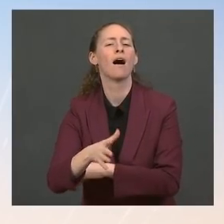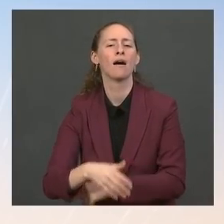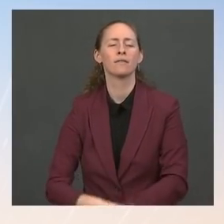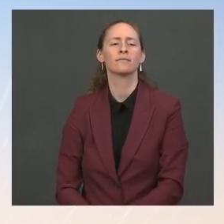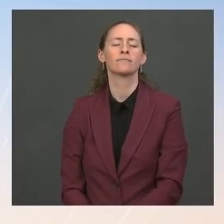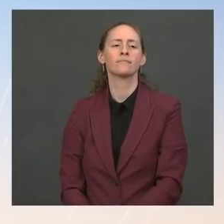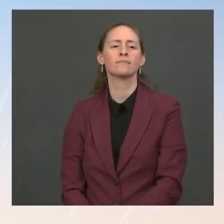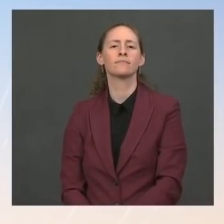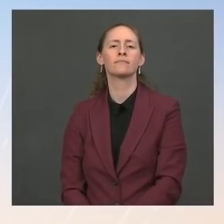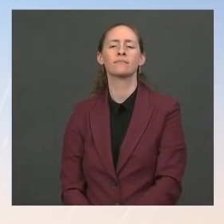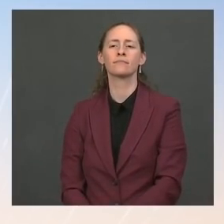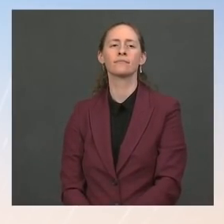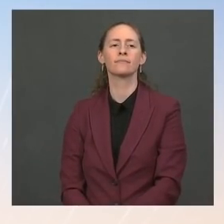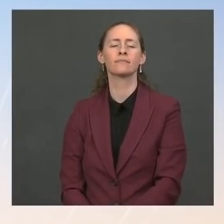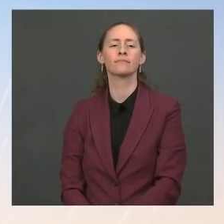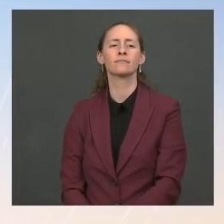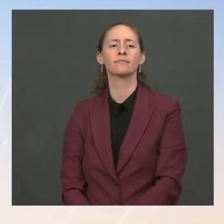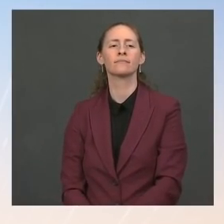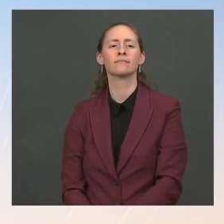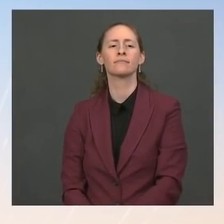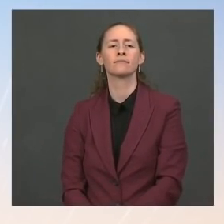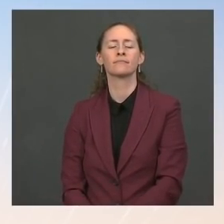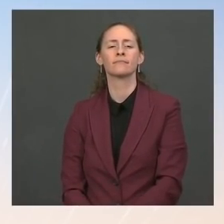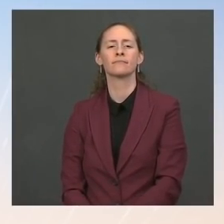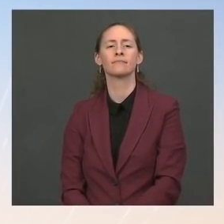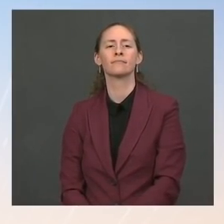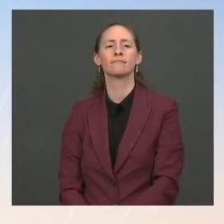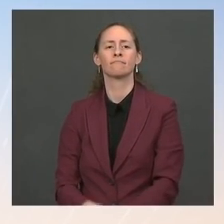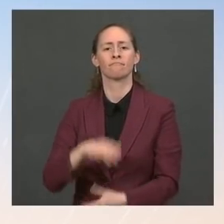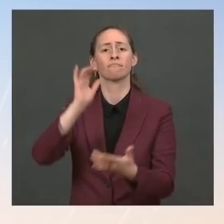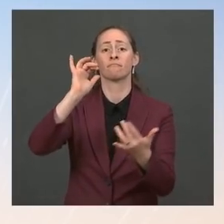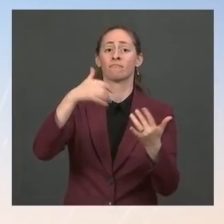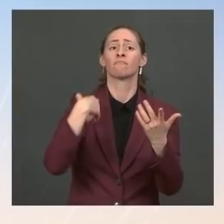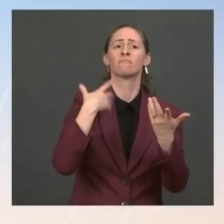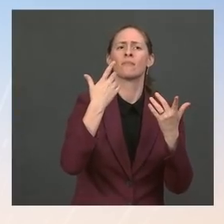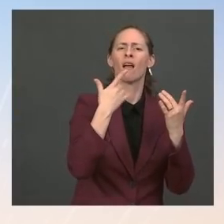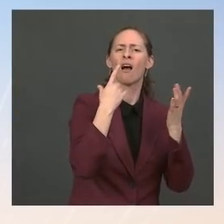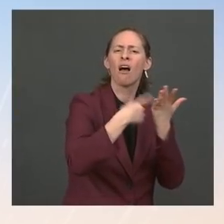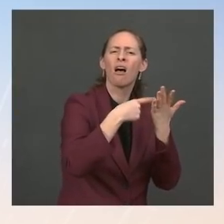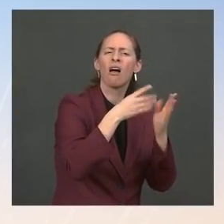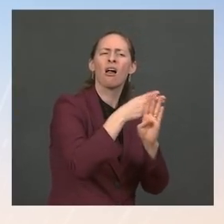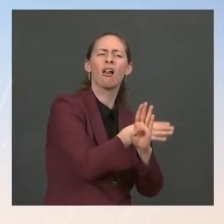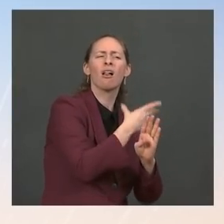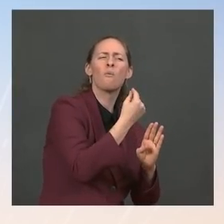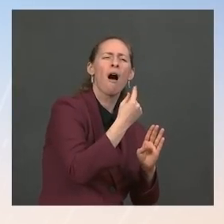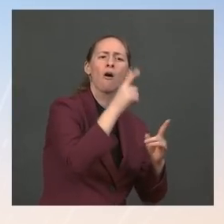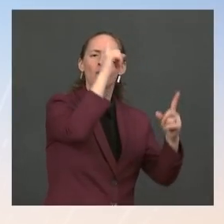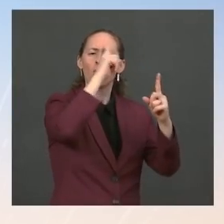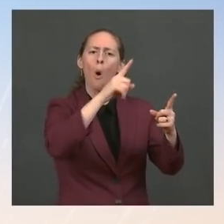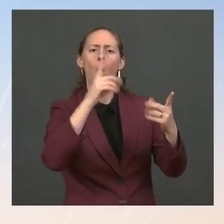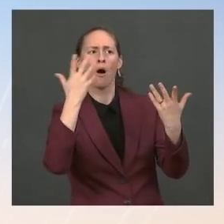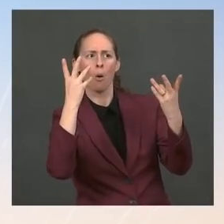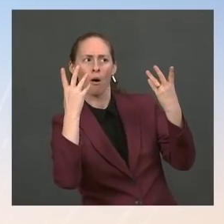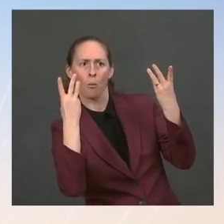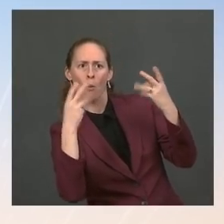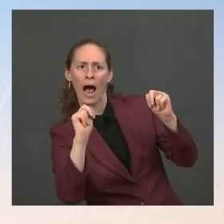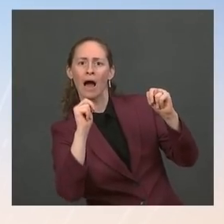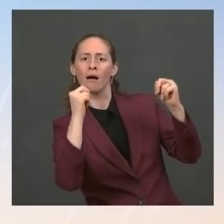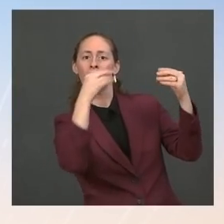was about the importance of that leader-to-leader engagement, not because we are seeking -- and we're not -- specific deliverables or outcomes,